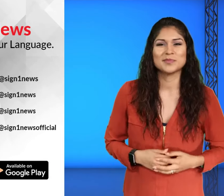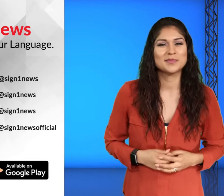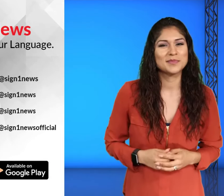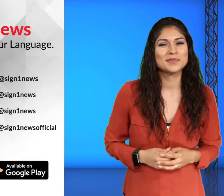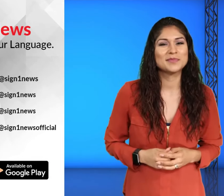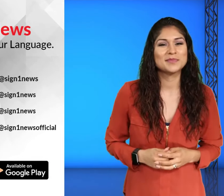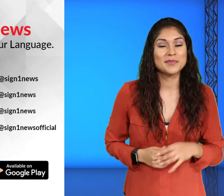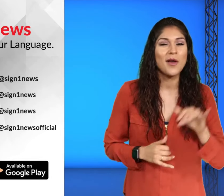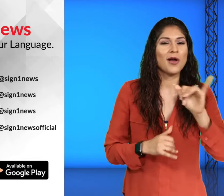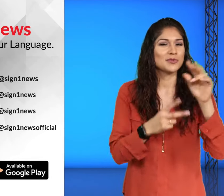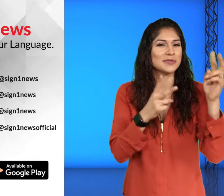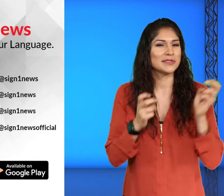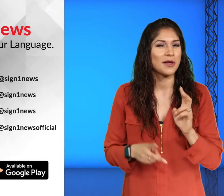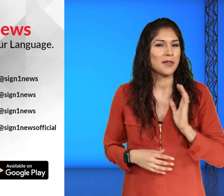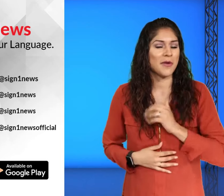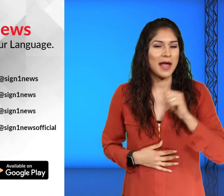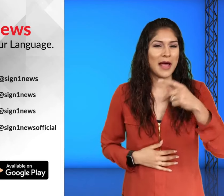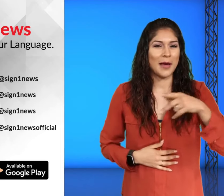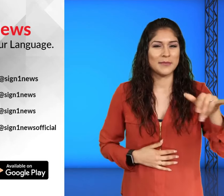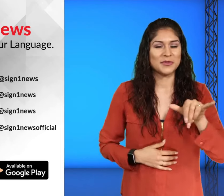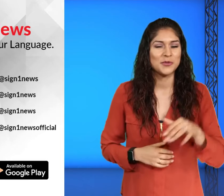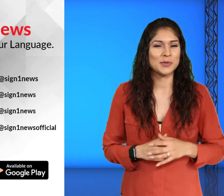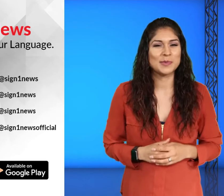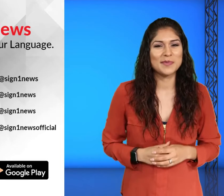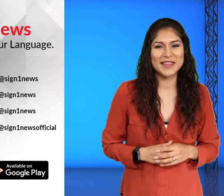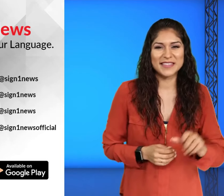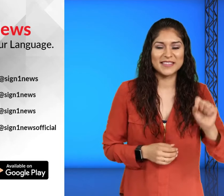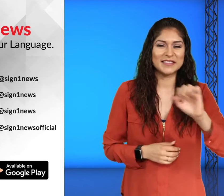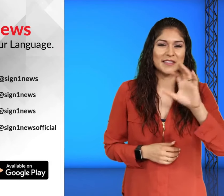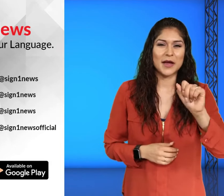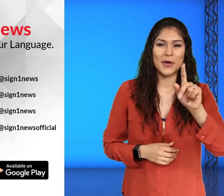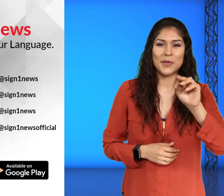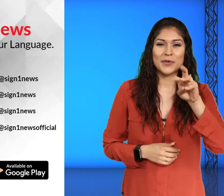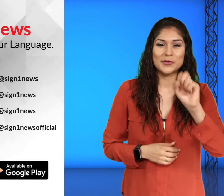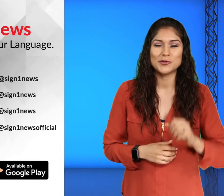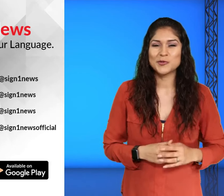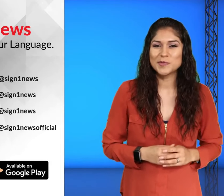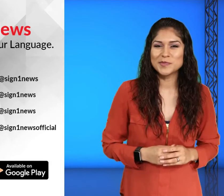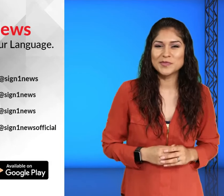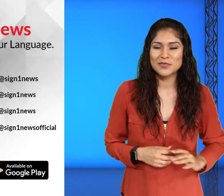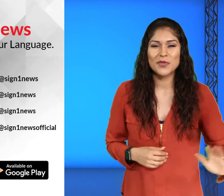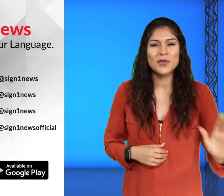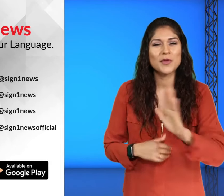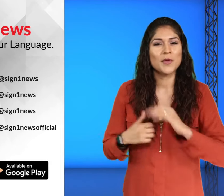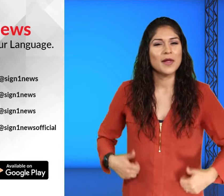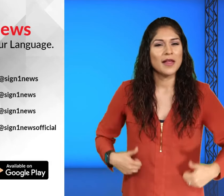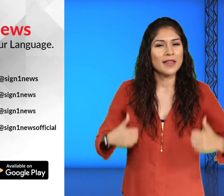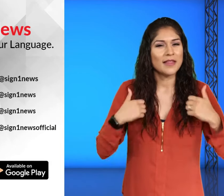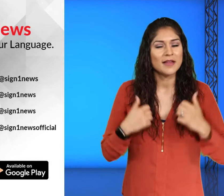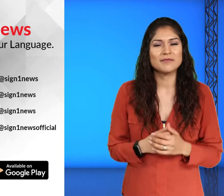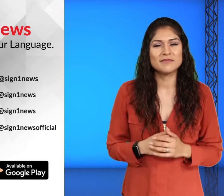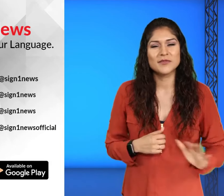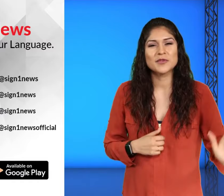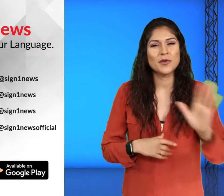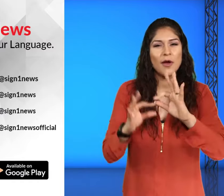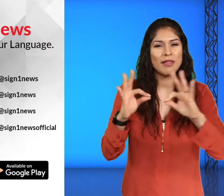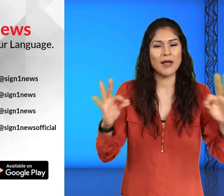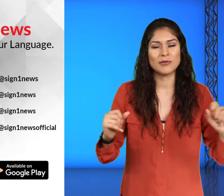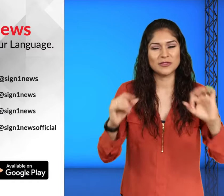The "I will be your friend" shirts have garnered so much interest that she's now selling them online.